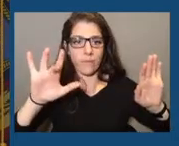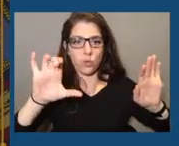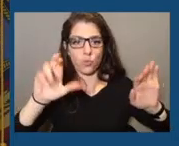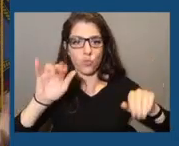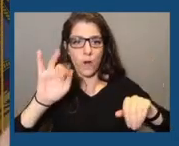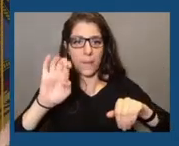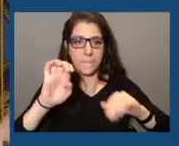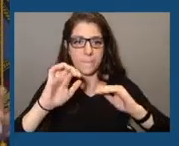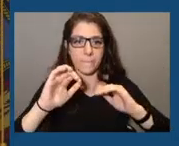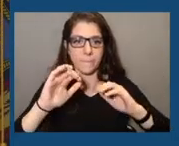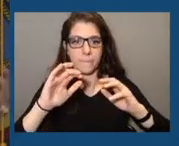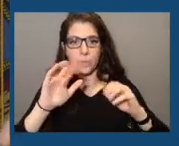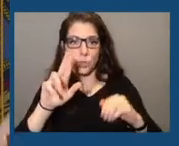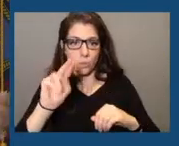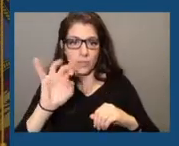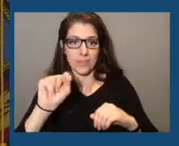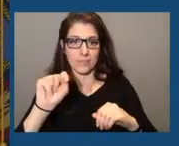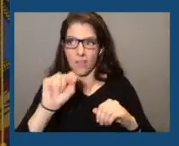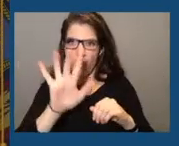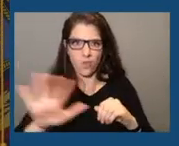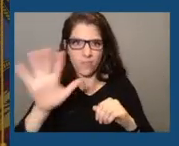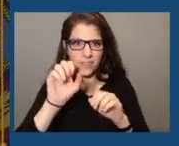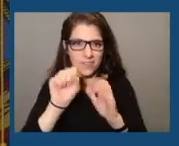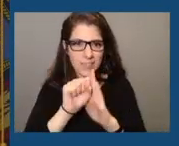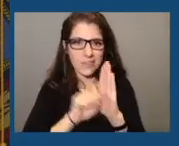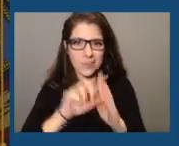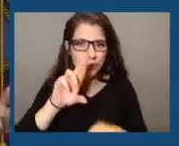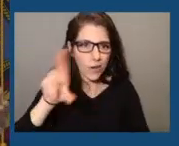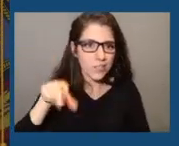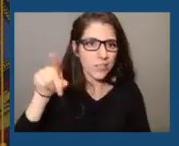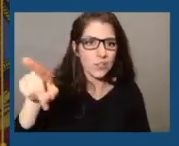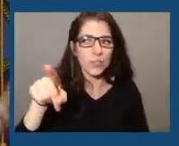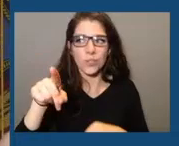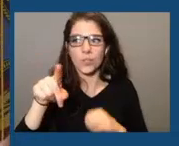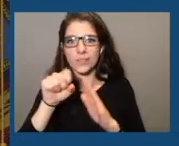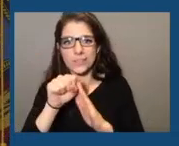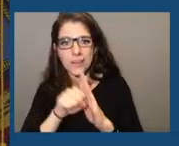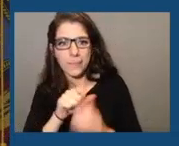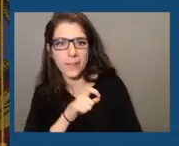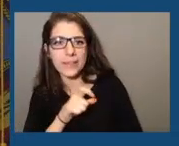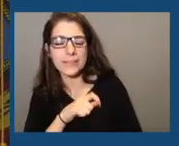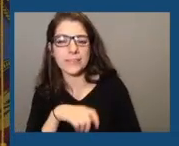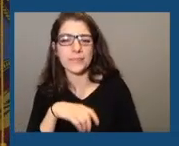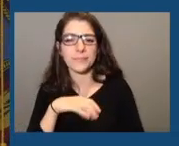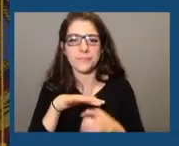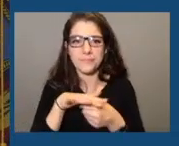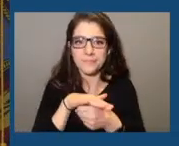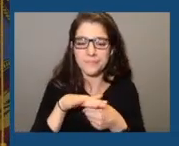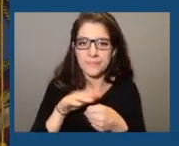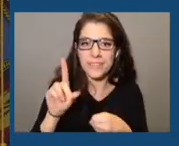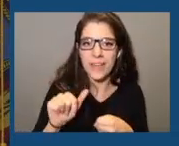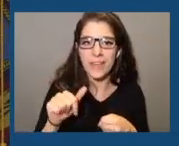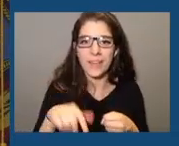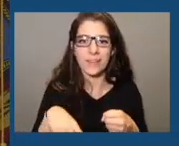I've been to Rochester, I've convened meetings with our local state police, our local police officer, our district attorney chief of police, the sheriff.